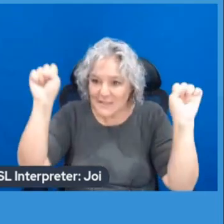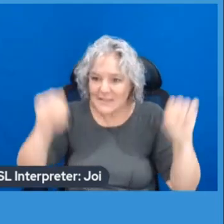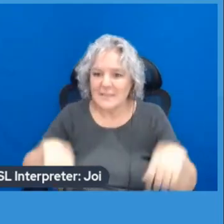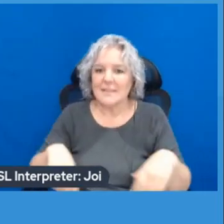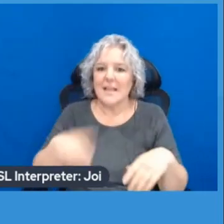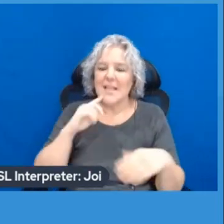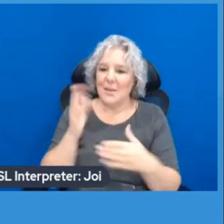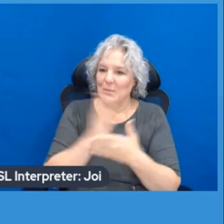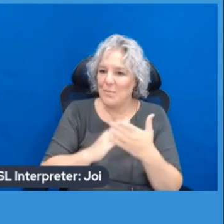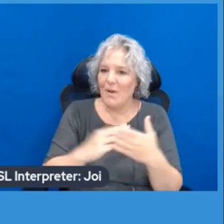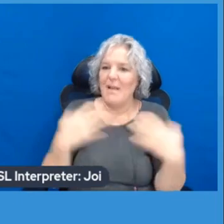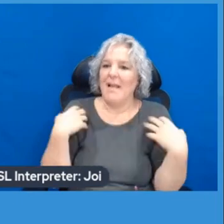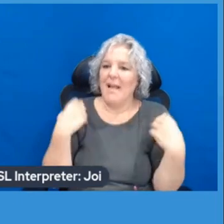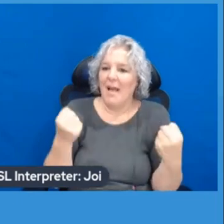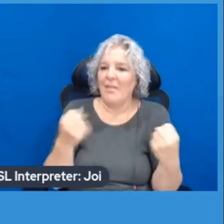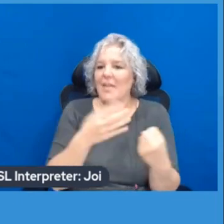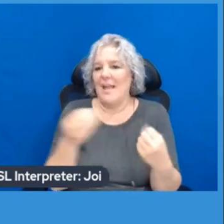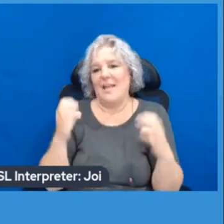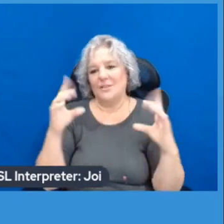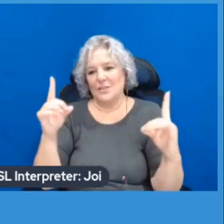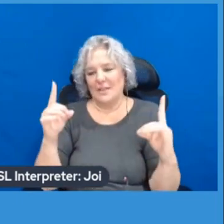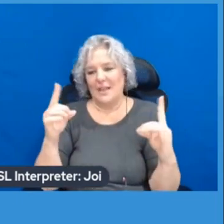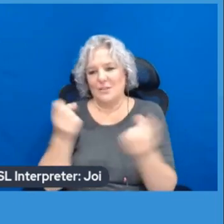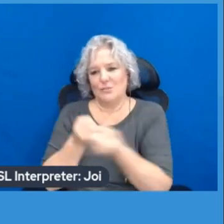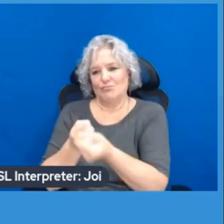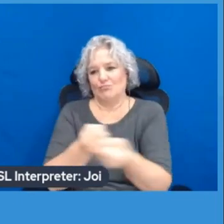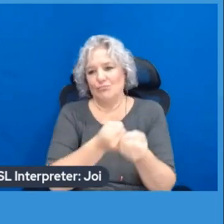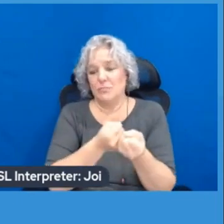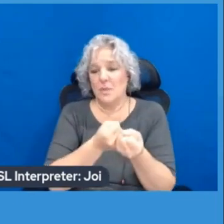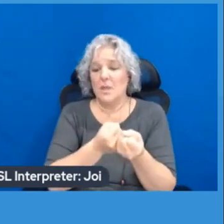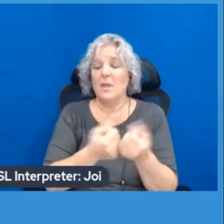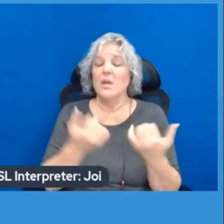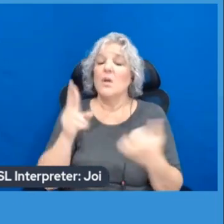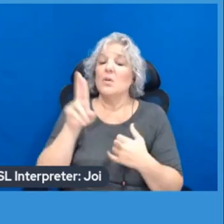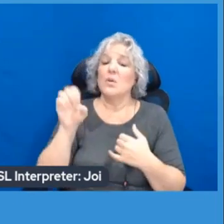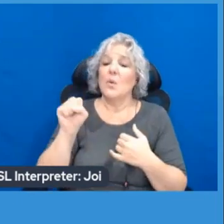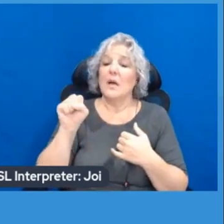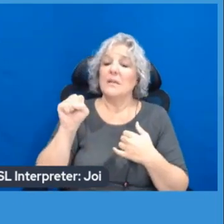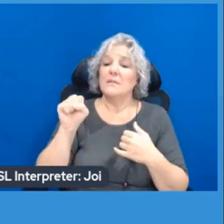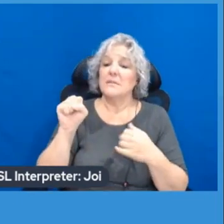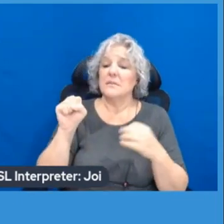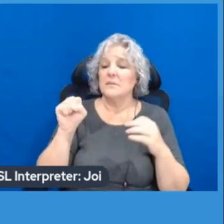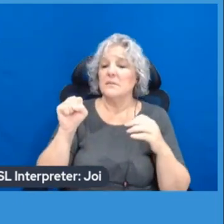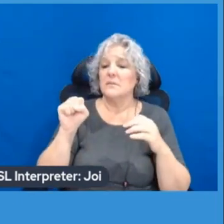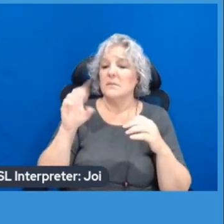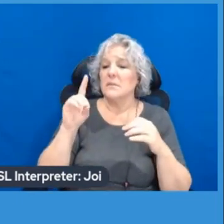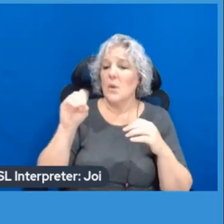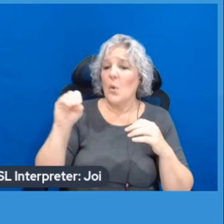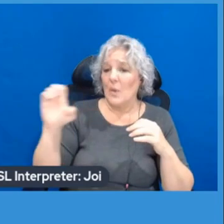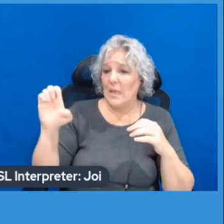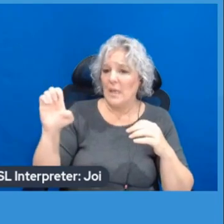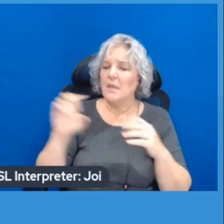Health Education and Welfare. The US Department of Education came into existence in 1979